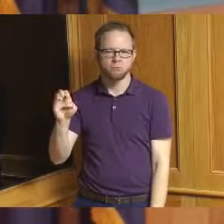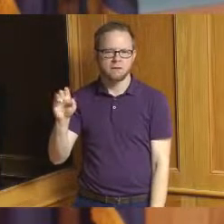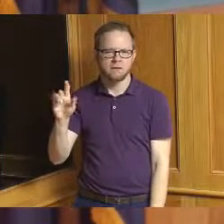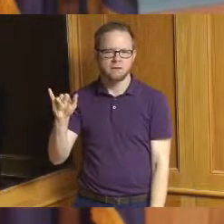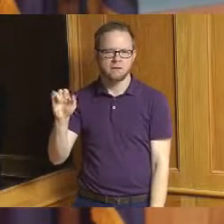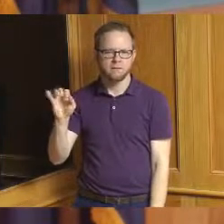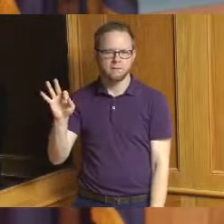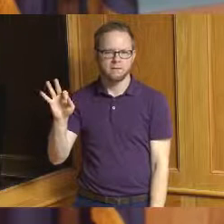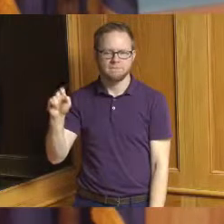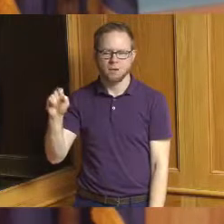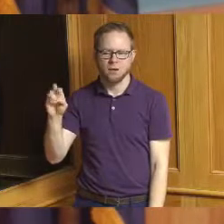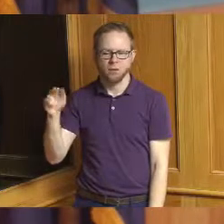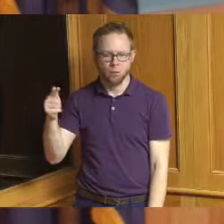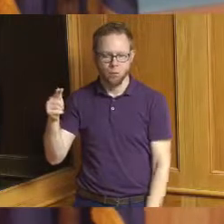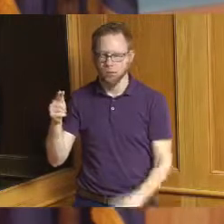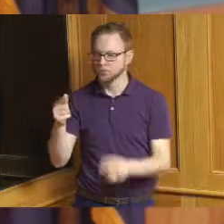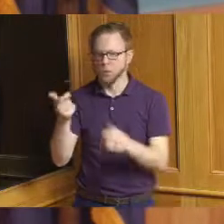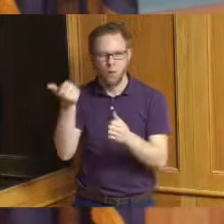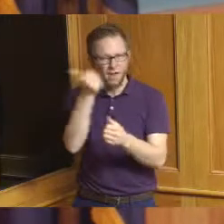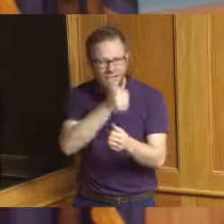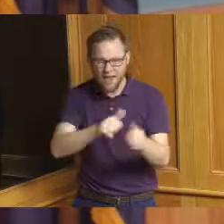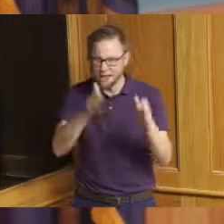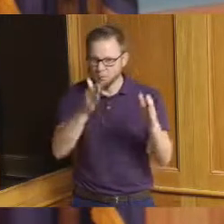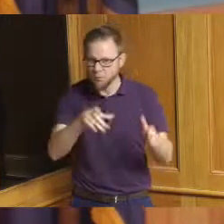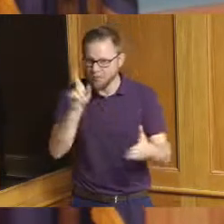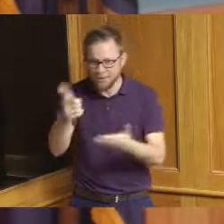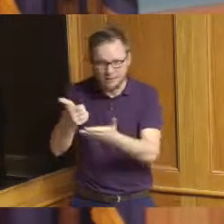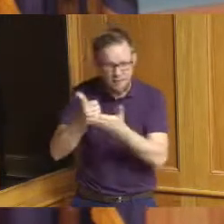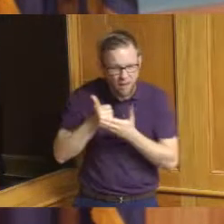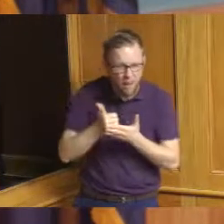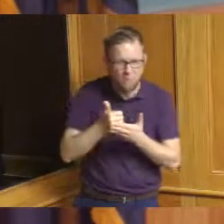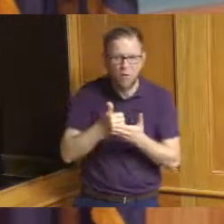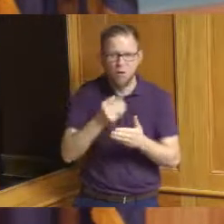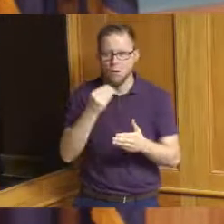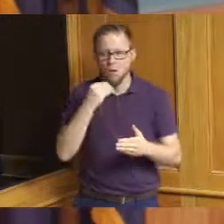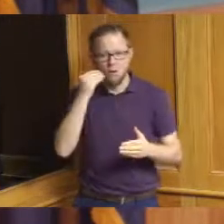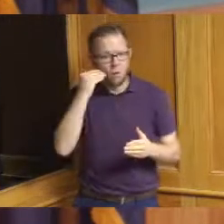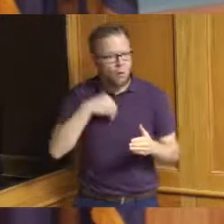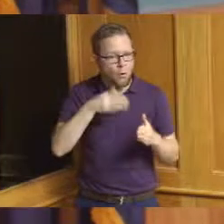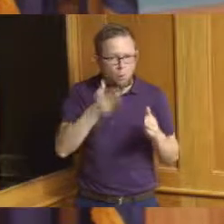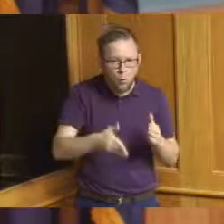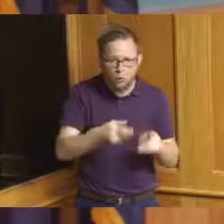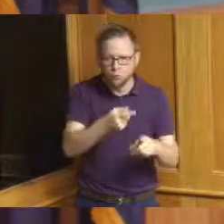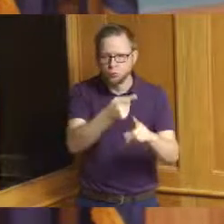help you're a renter and you need help you want to know more about your property taxes you want